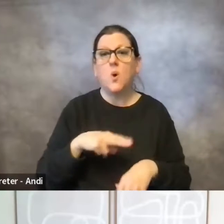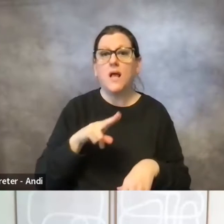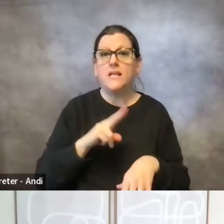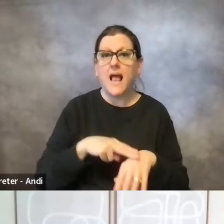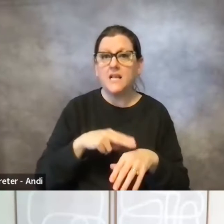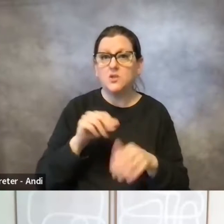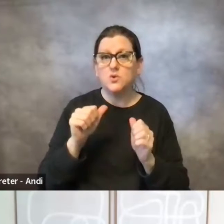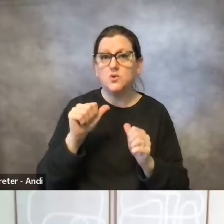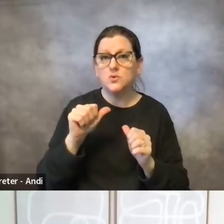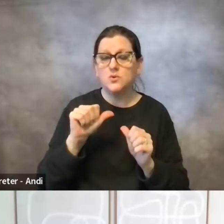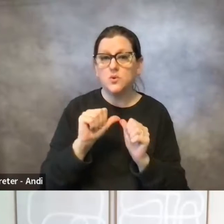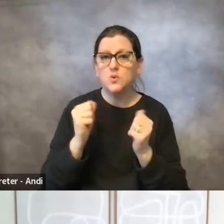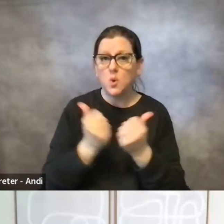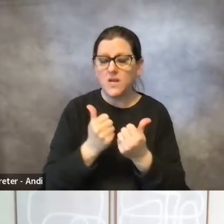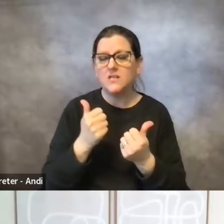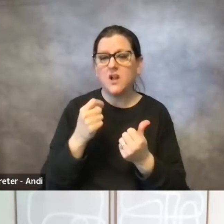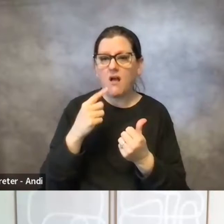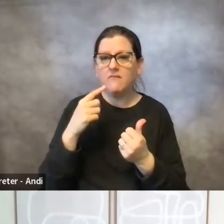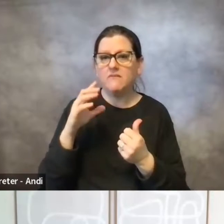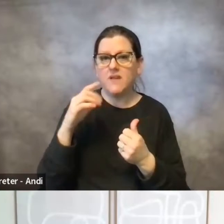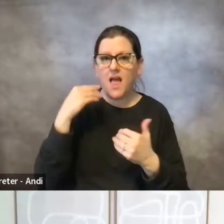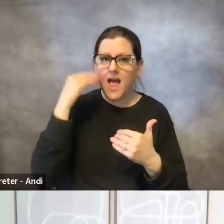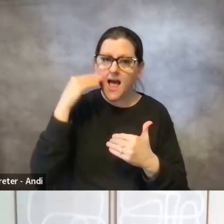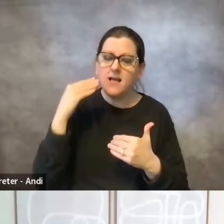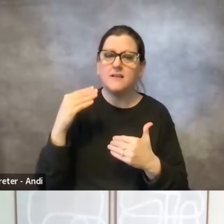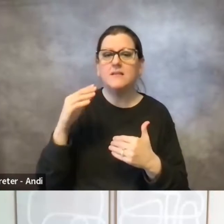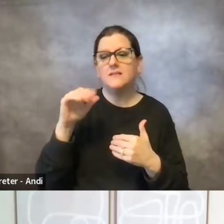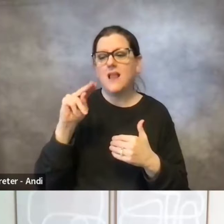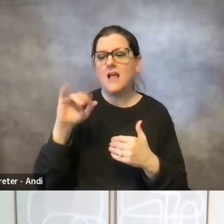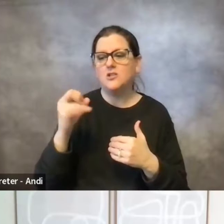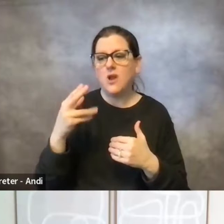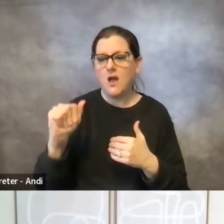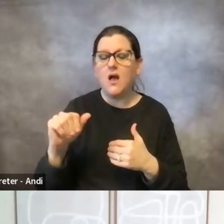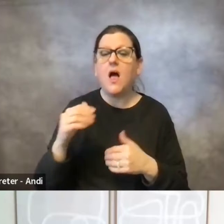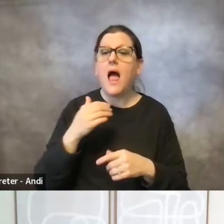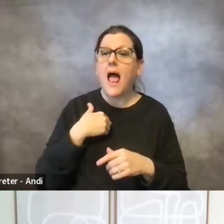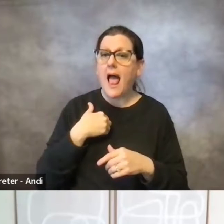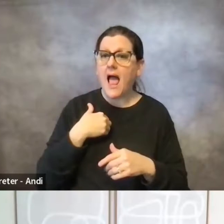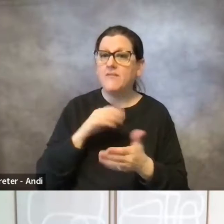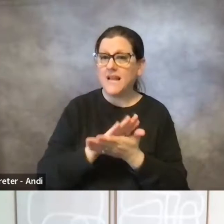Administrators NASHIA, we do have a leading practices Academy, from a legal system.